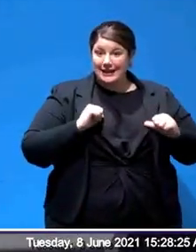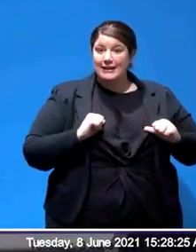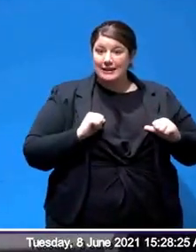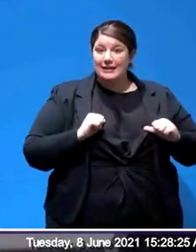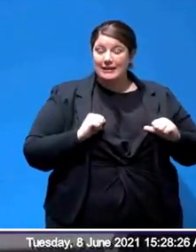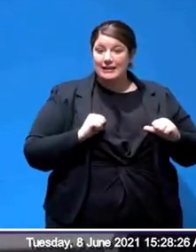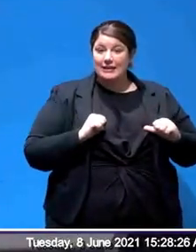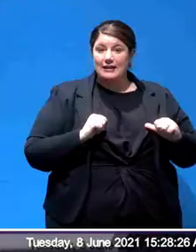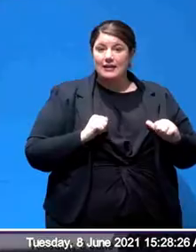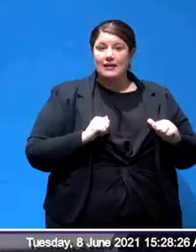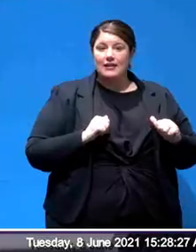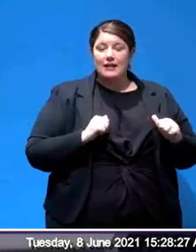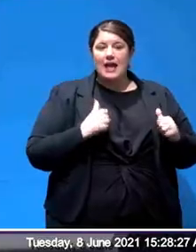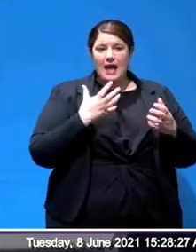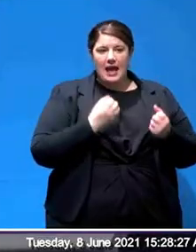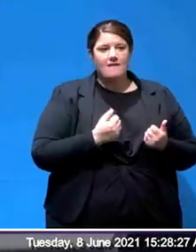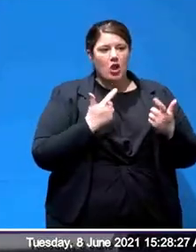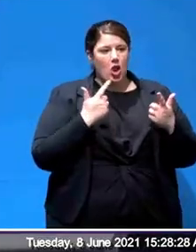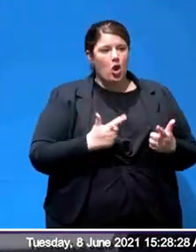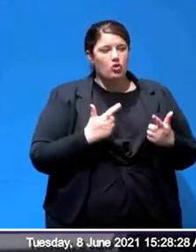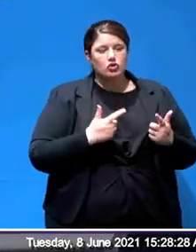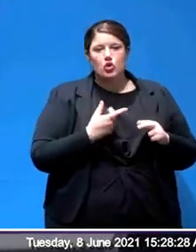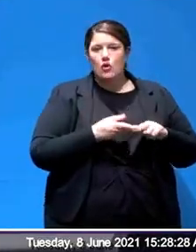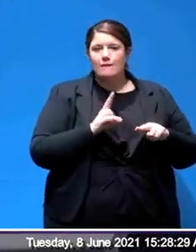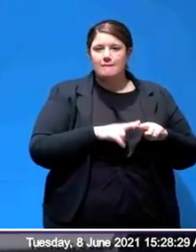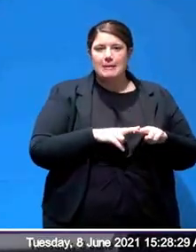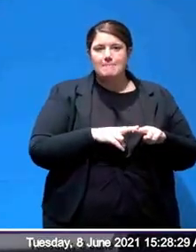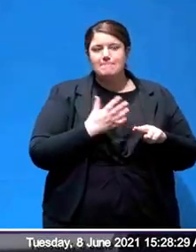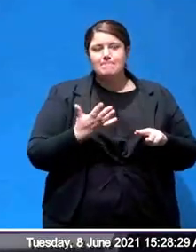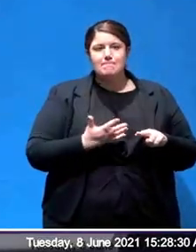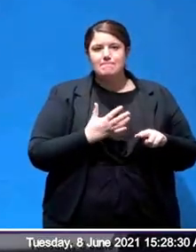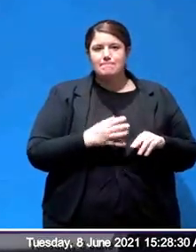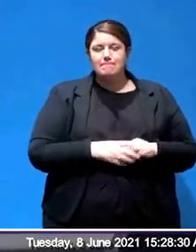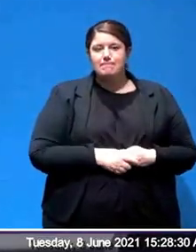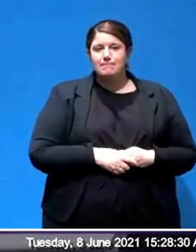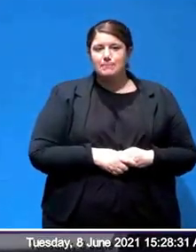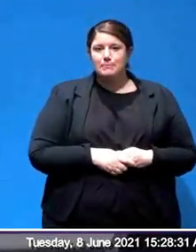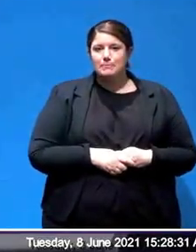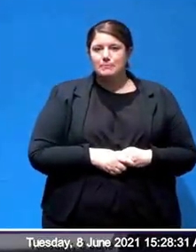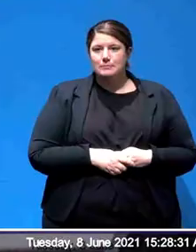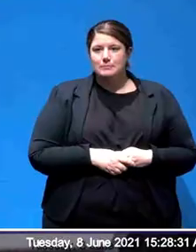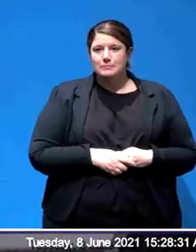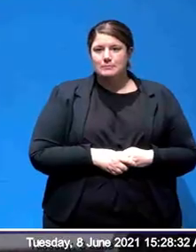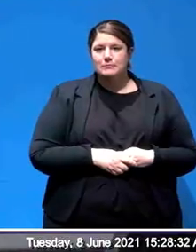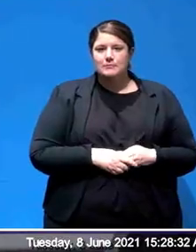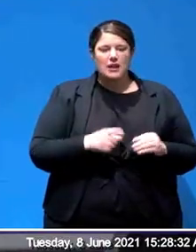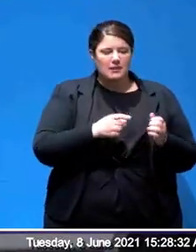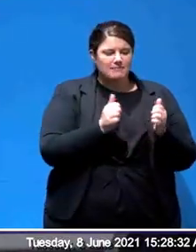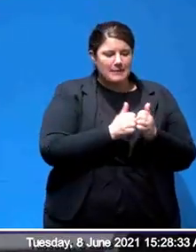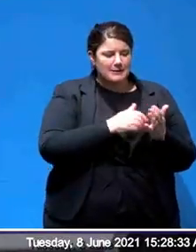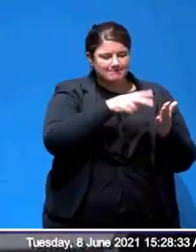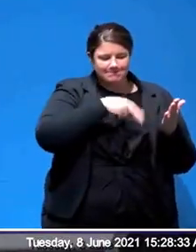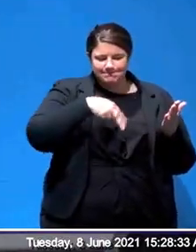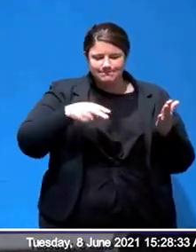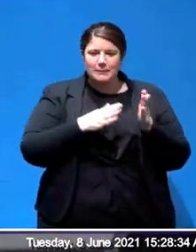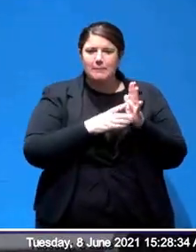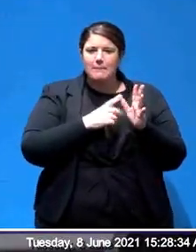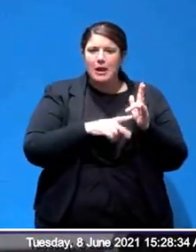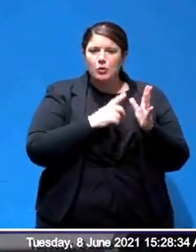lot of manual --- manuals, if you like, in the homes as to how you report on